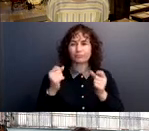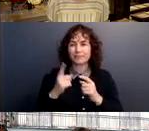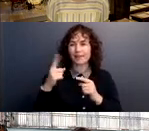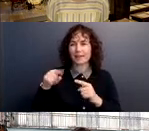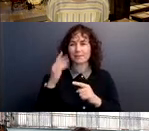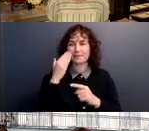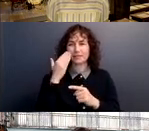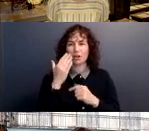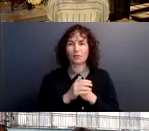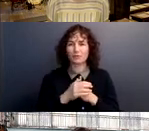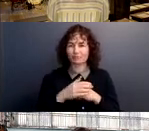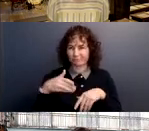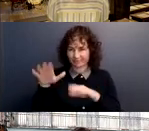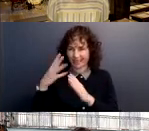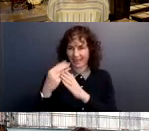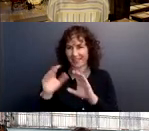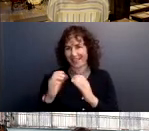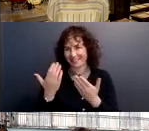to get out of class if you can feel that.